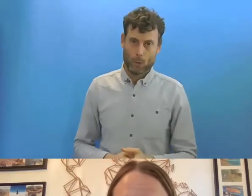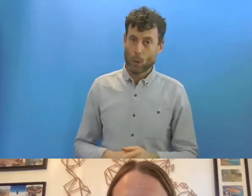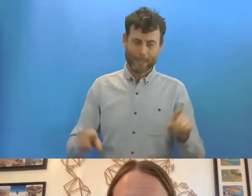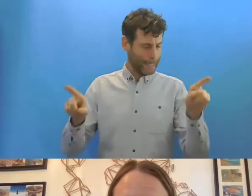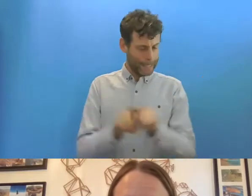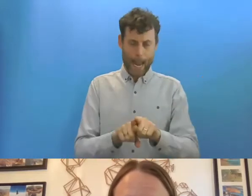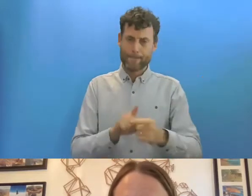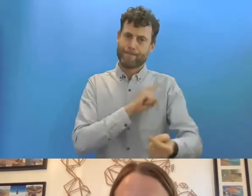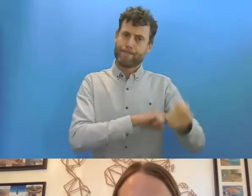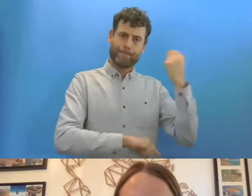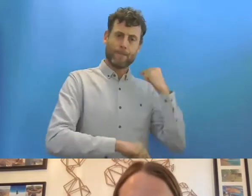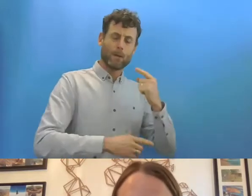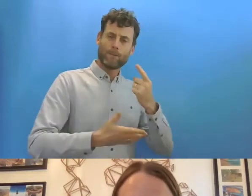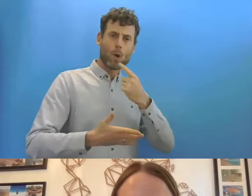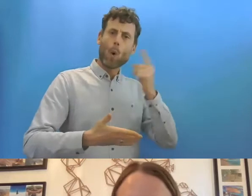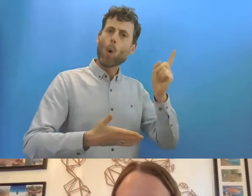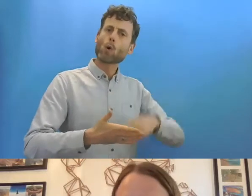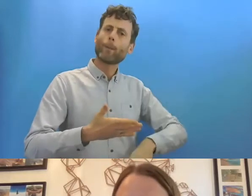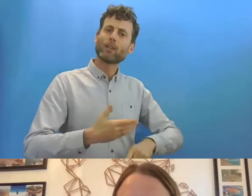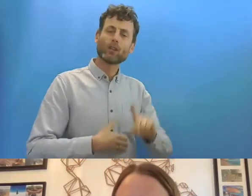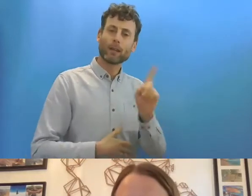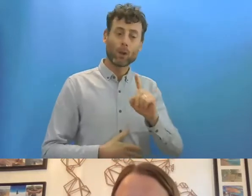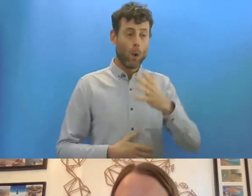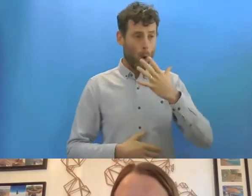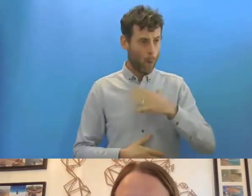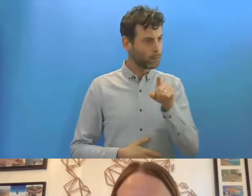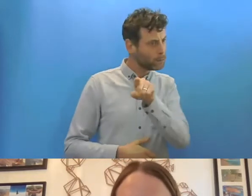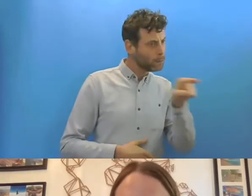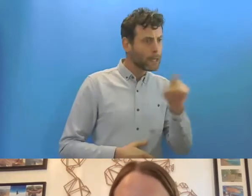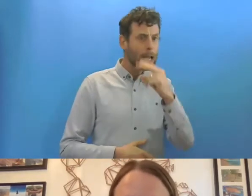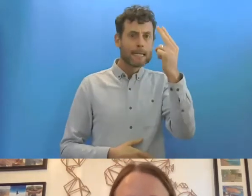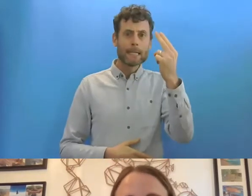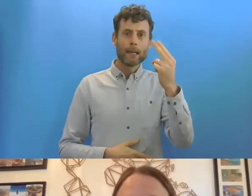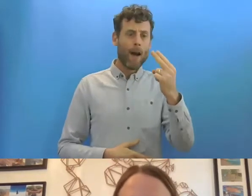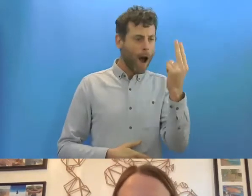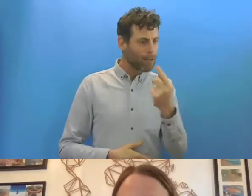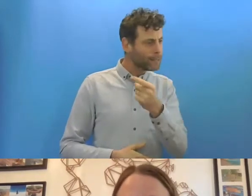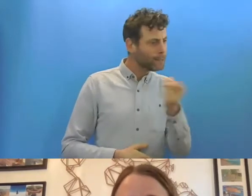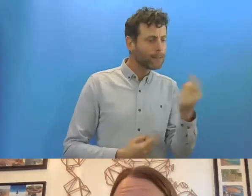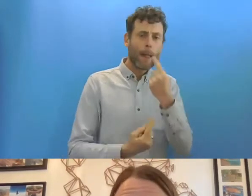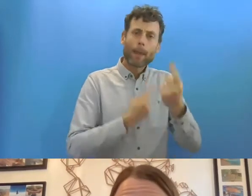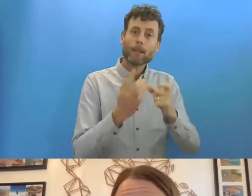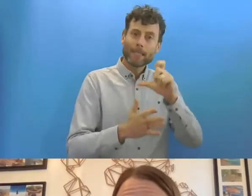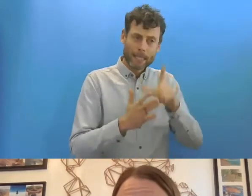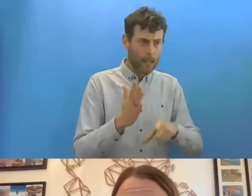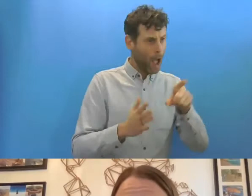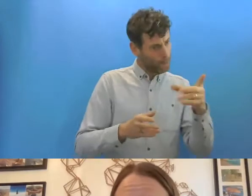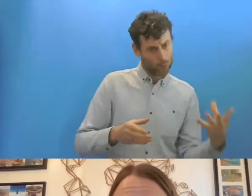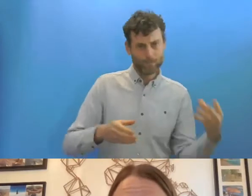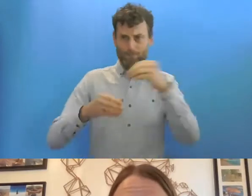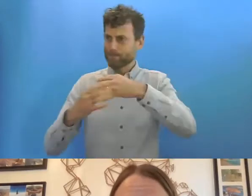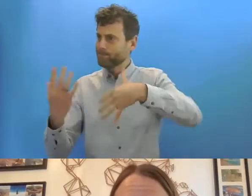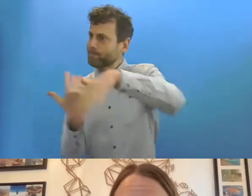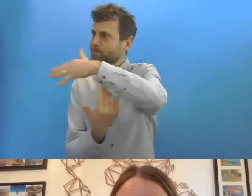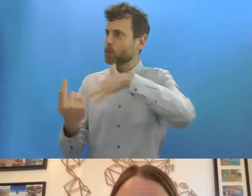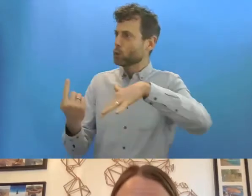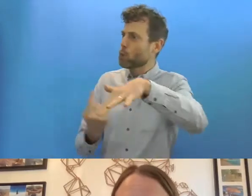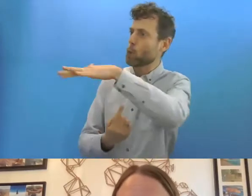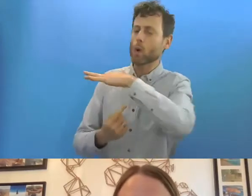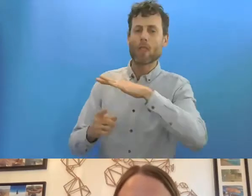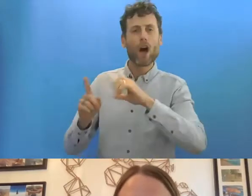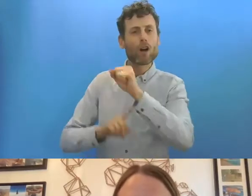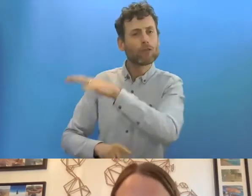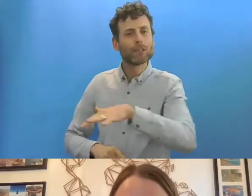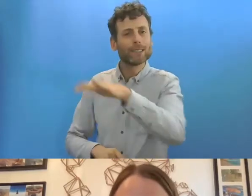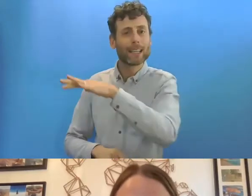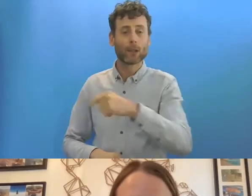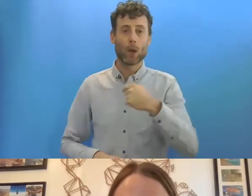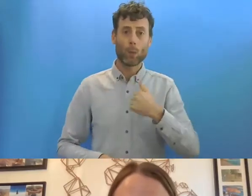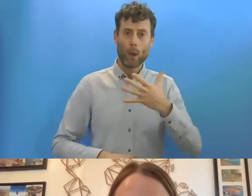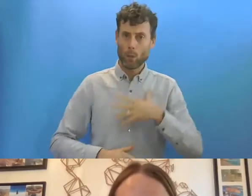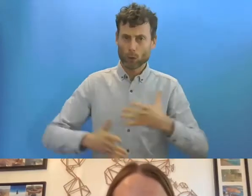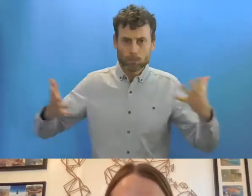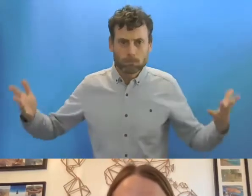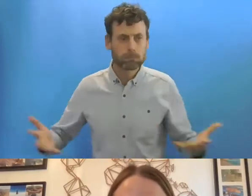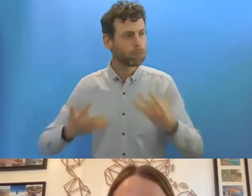Our aims and objectives are absolutely the same as the commissioning programme, we want to help embed work by disabled artists in the cultural sector,